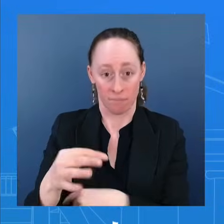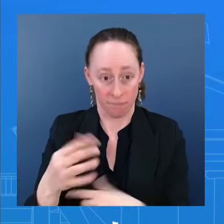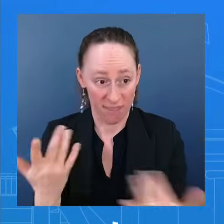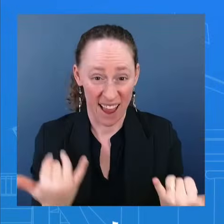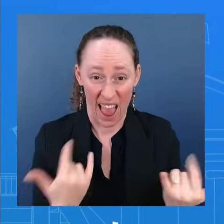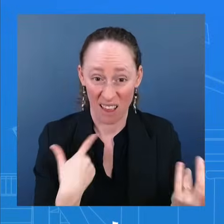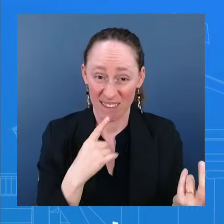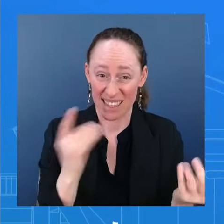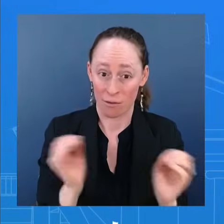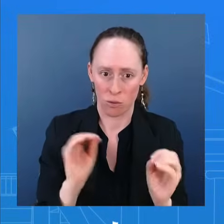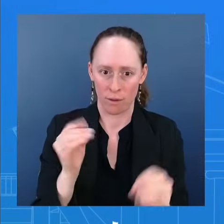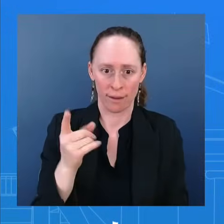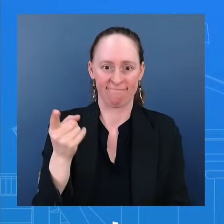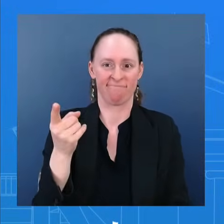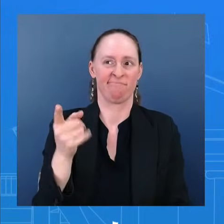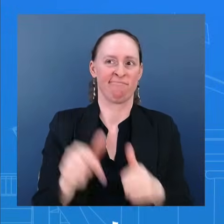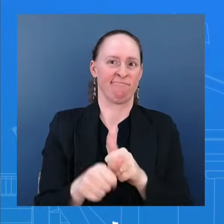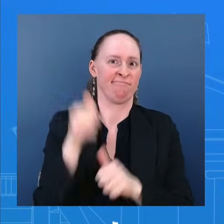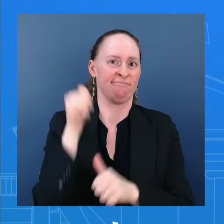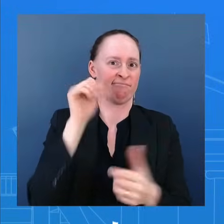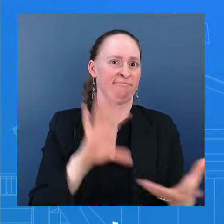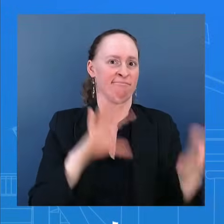So, again, you -- you want to be careful that you don't --